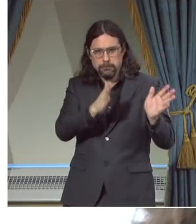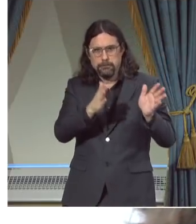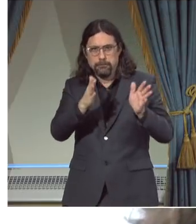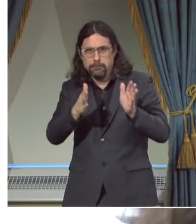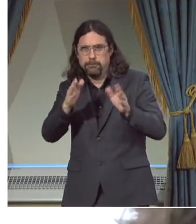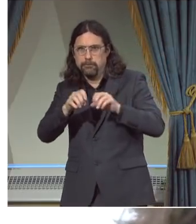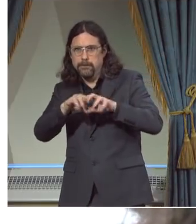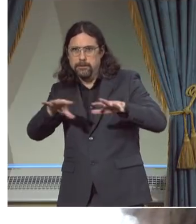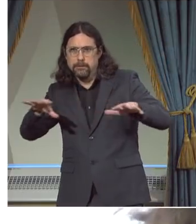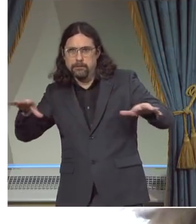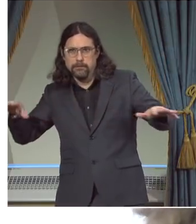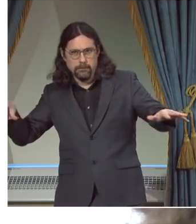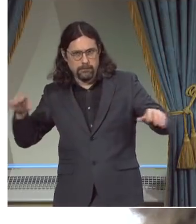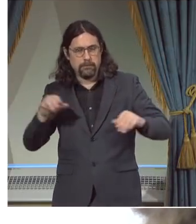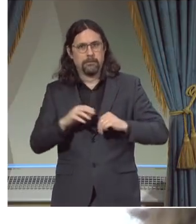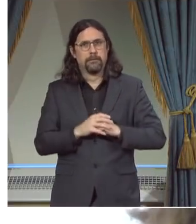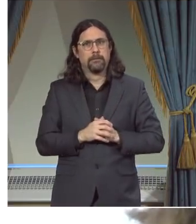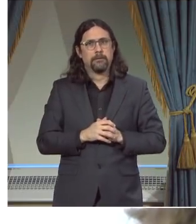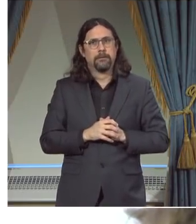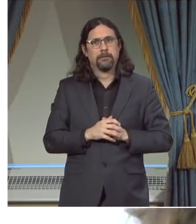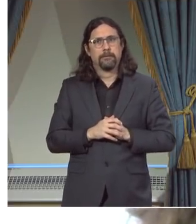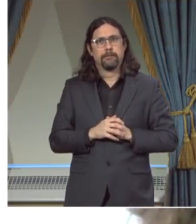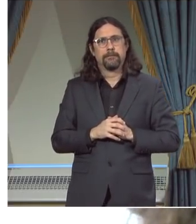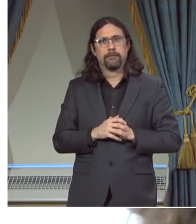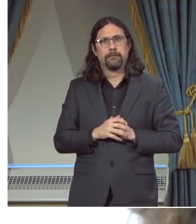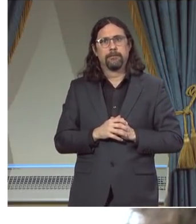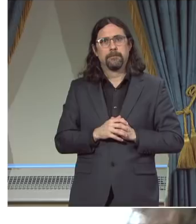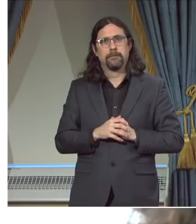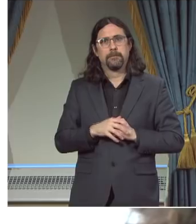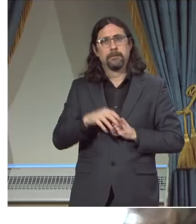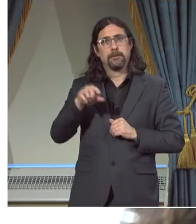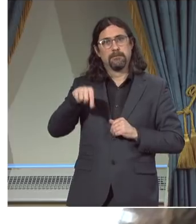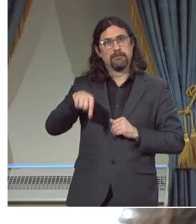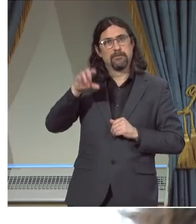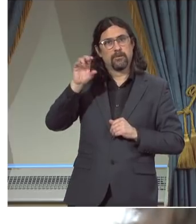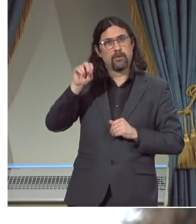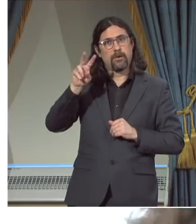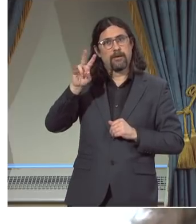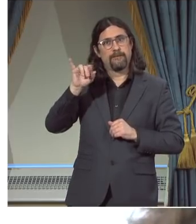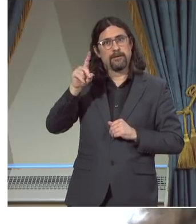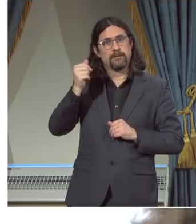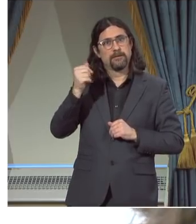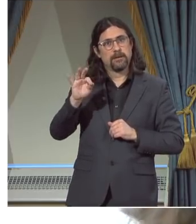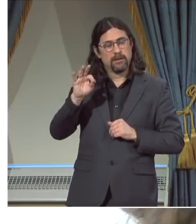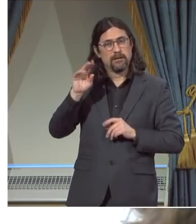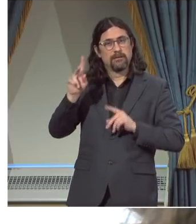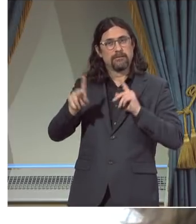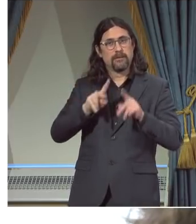VICTIMS OF